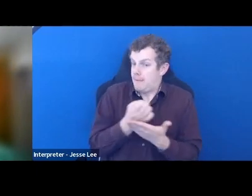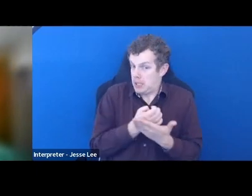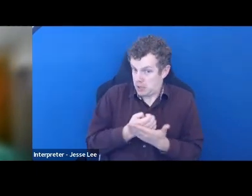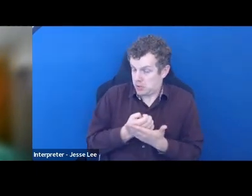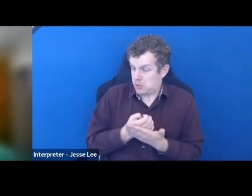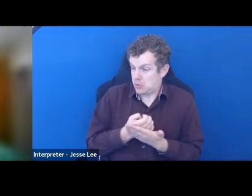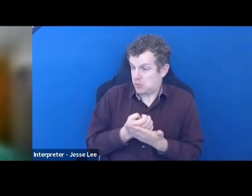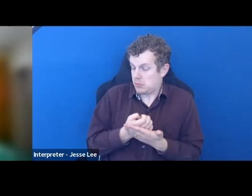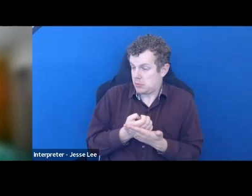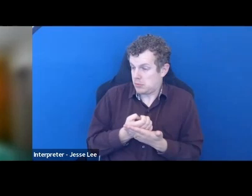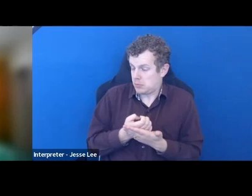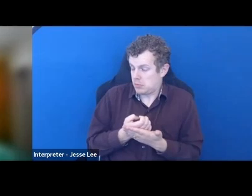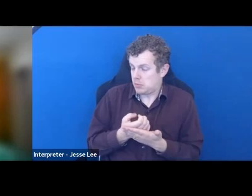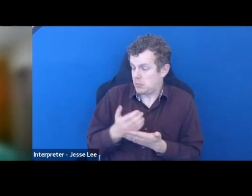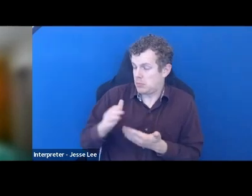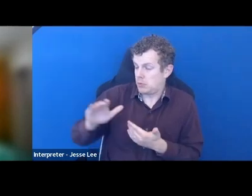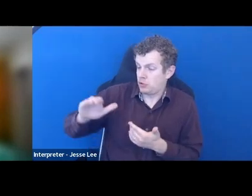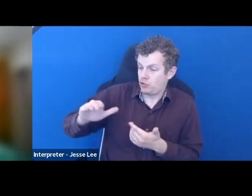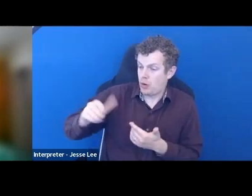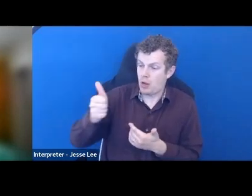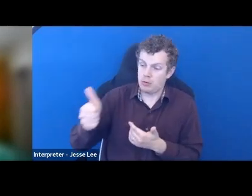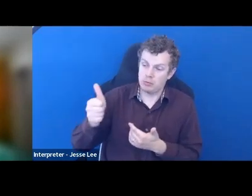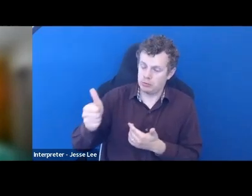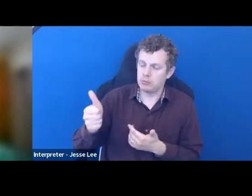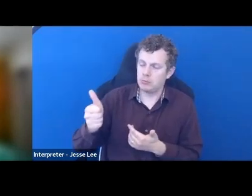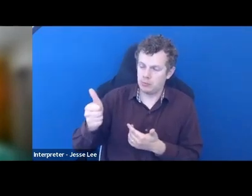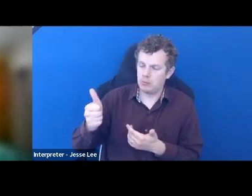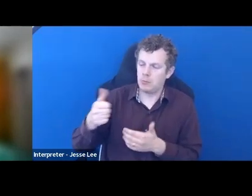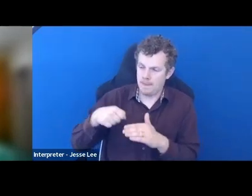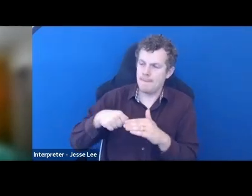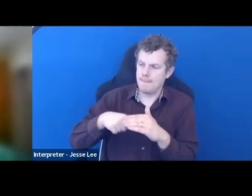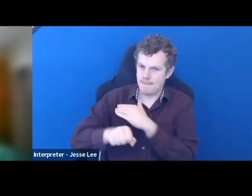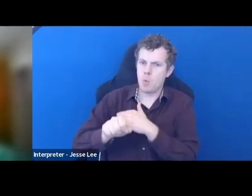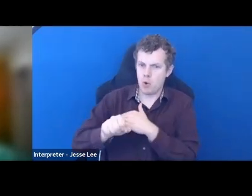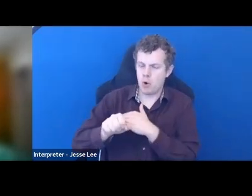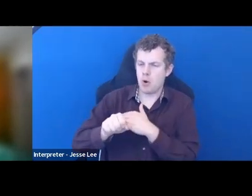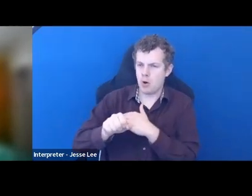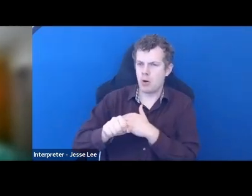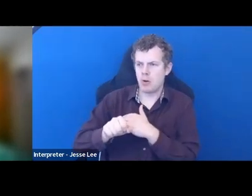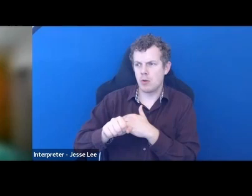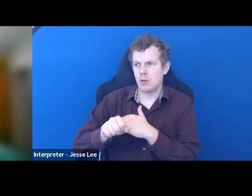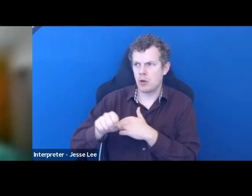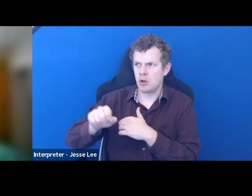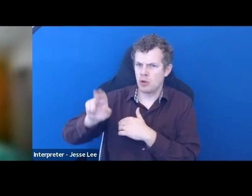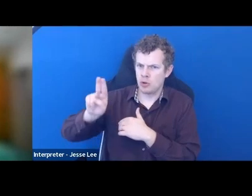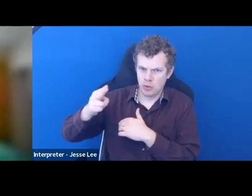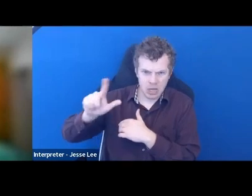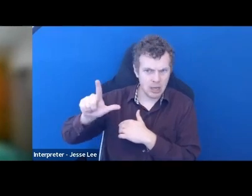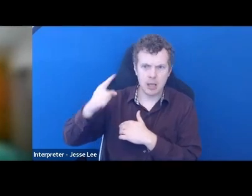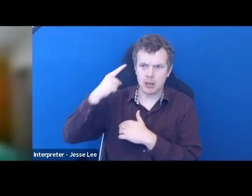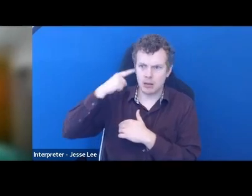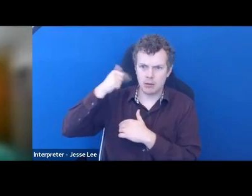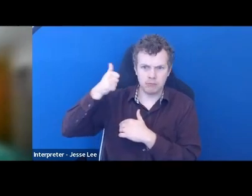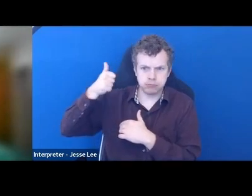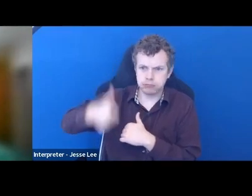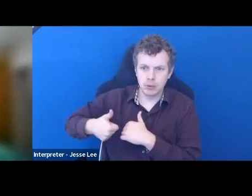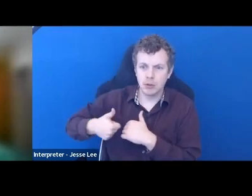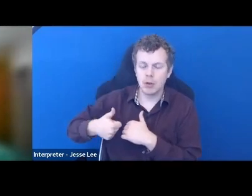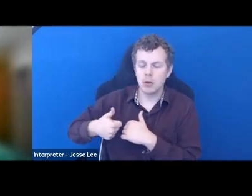with a profound unilateral hearing loss could be a candidate for XY or Z.